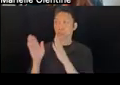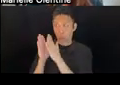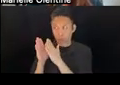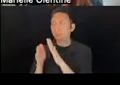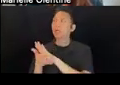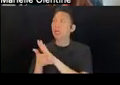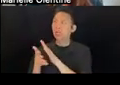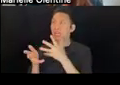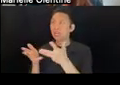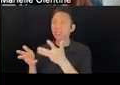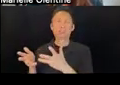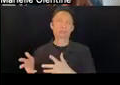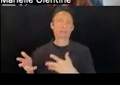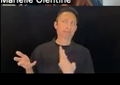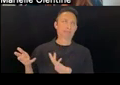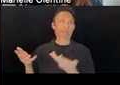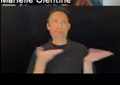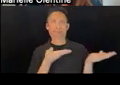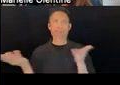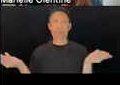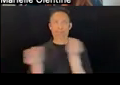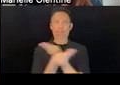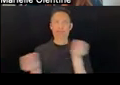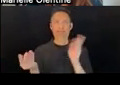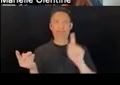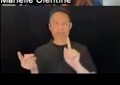premiere and length requirements differ greatly between festivals.